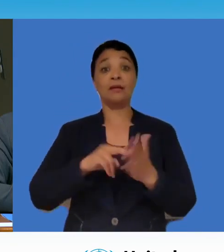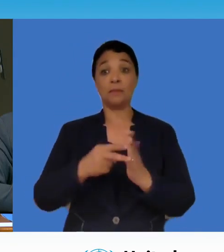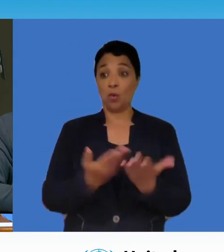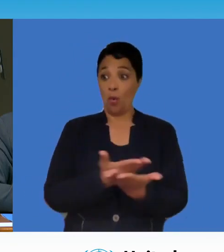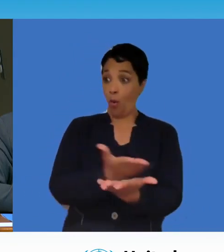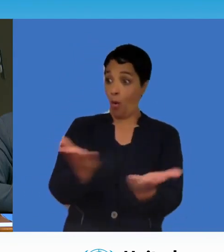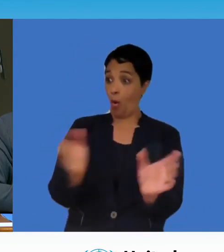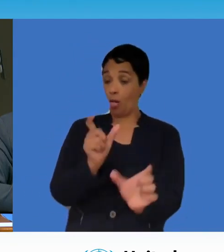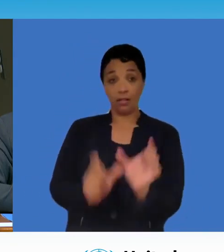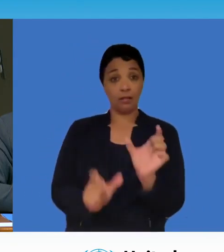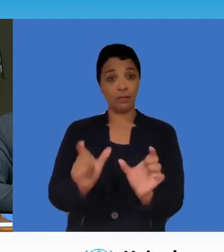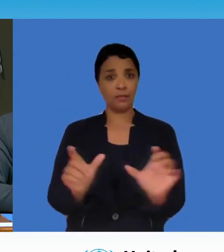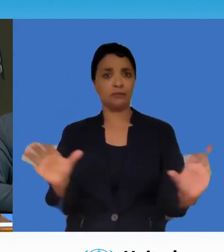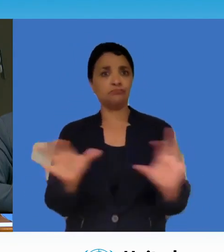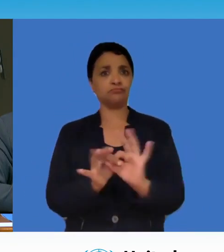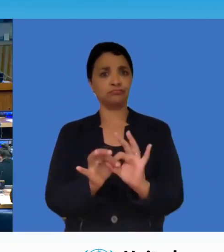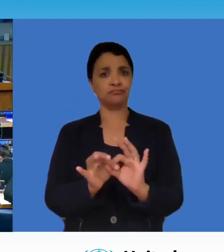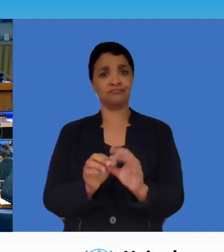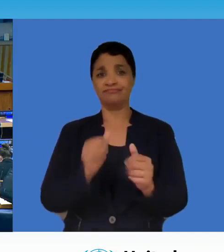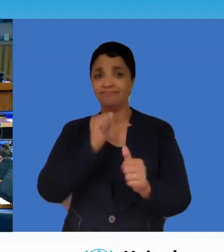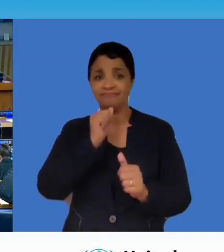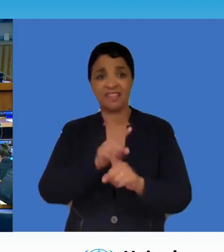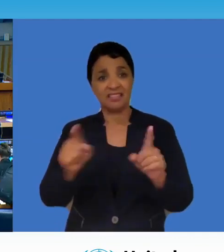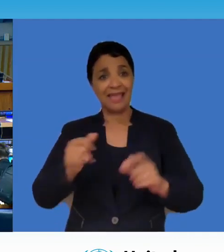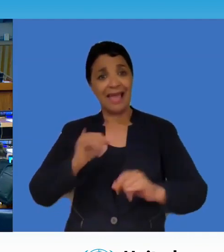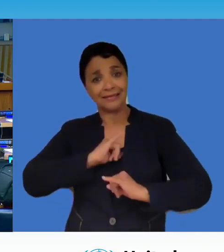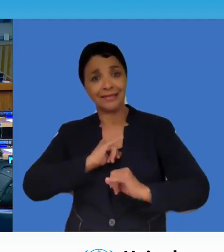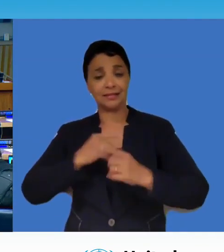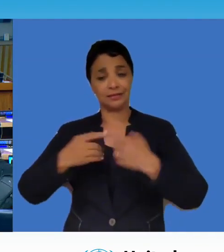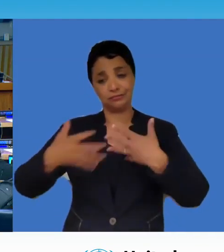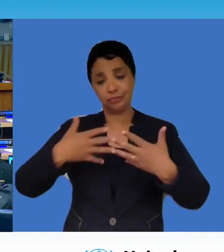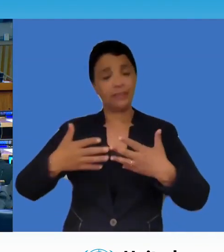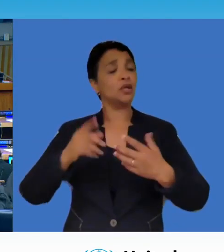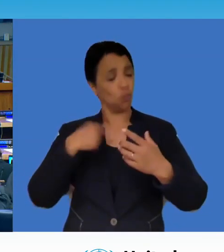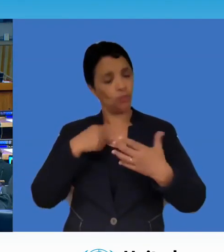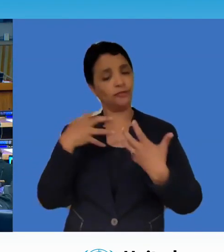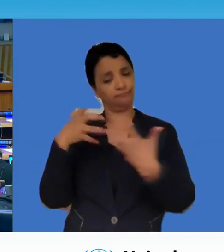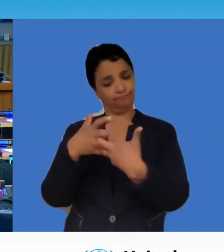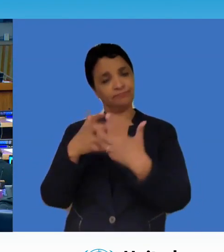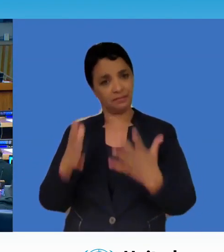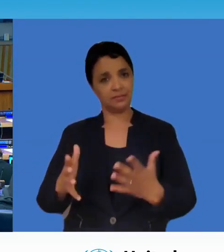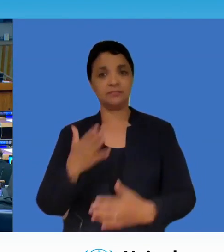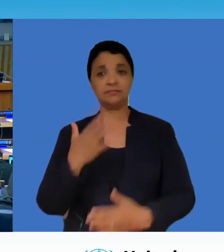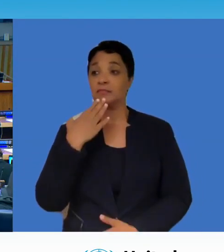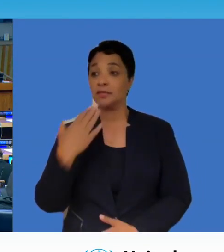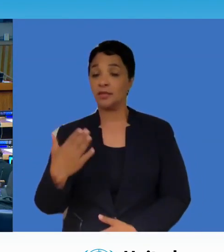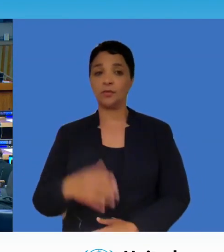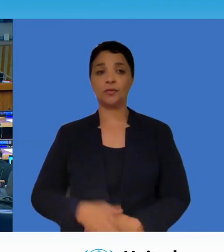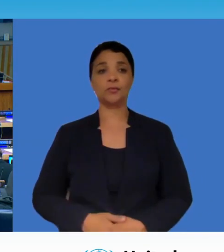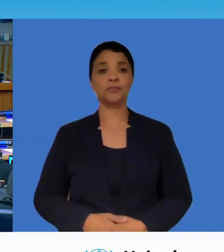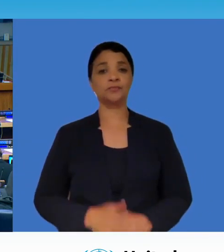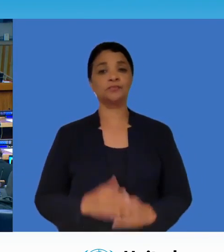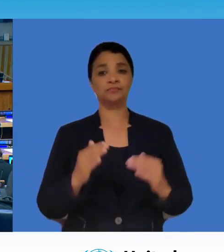that we address all people irrespective of their identities thank you thank you uh very much Miss